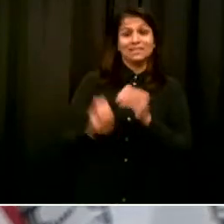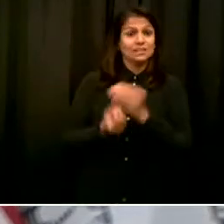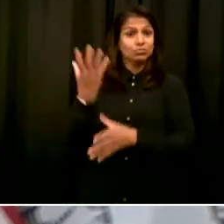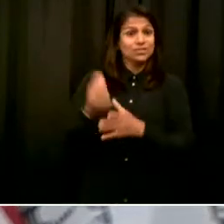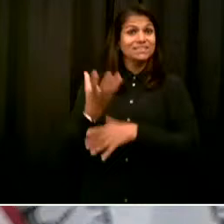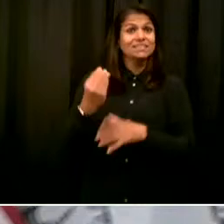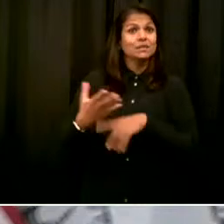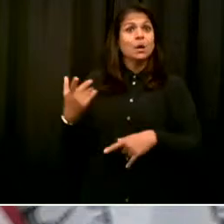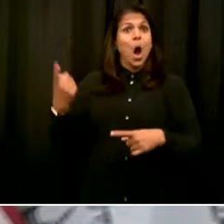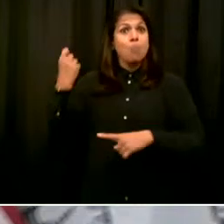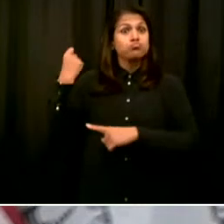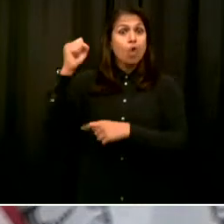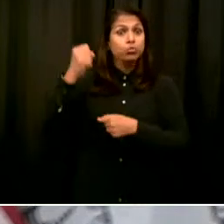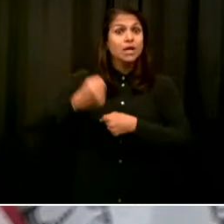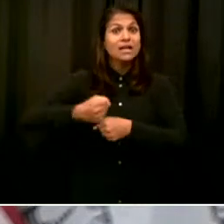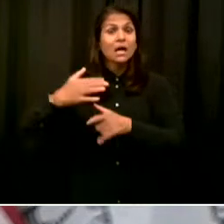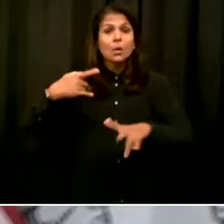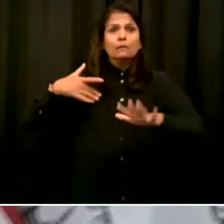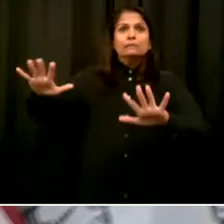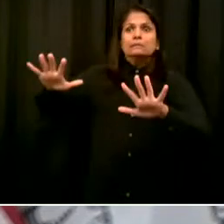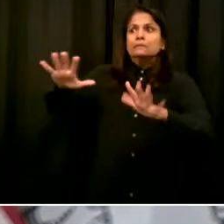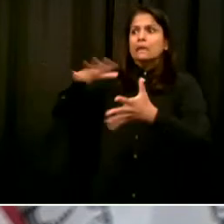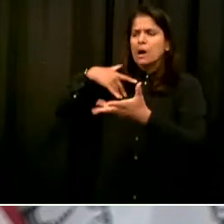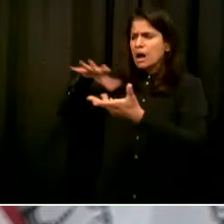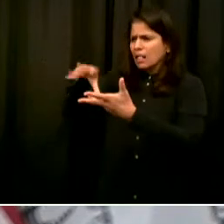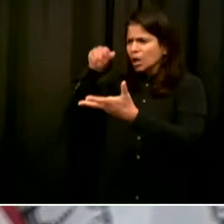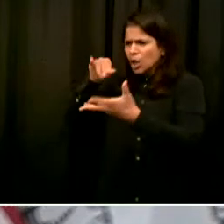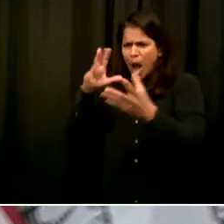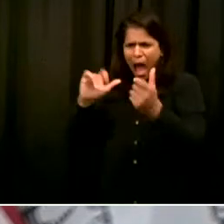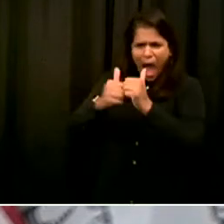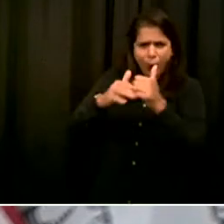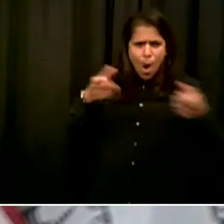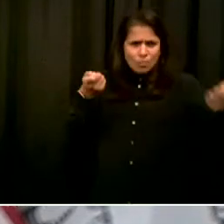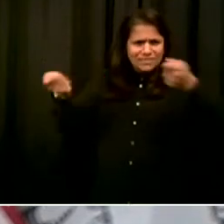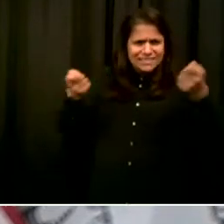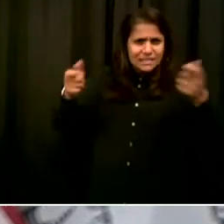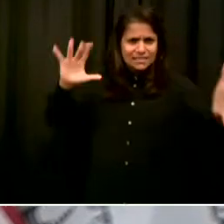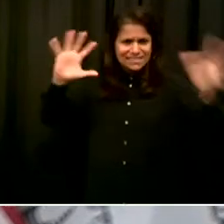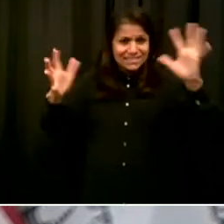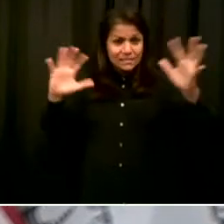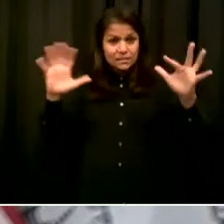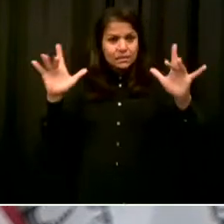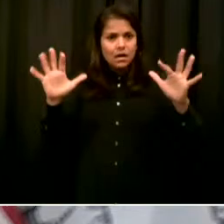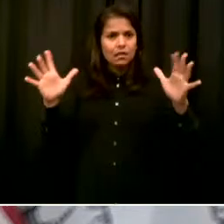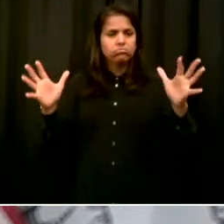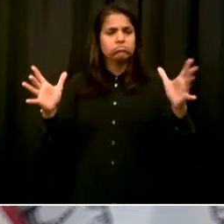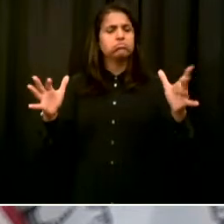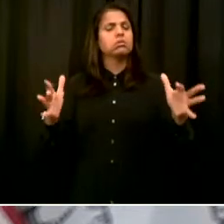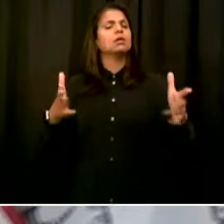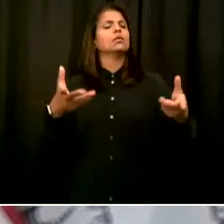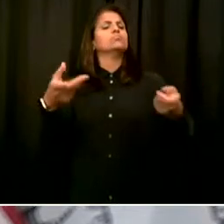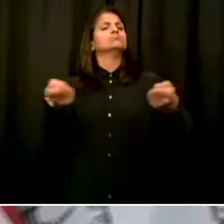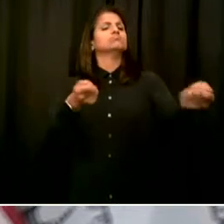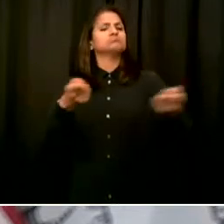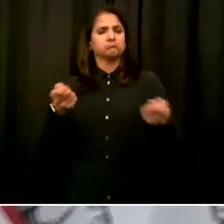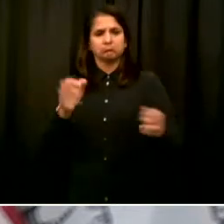HTERERE IS DIFFERENT T INFORMAT AVAILABLE ATHN N WAS S AVAILABL